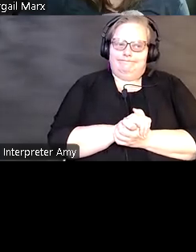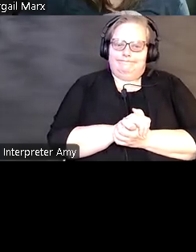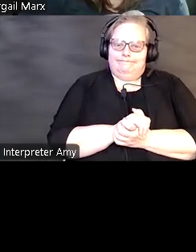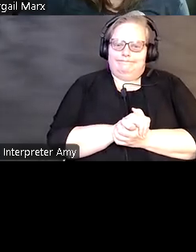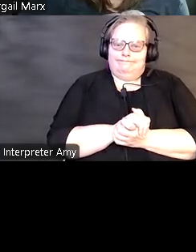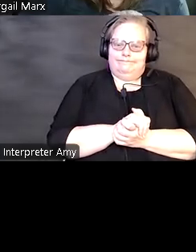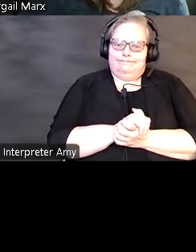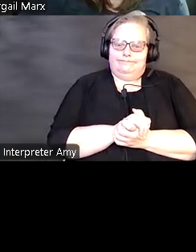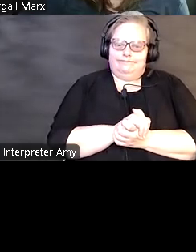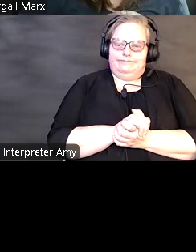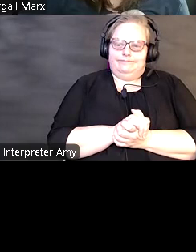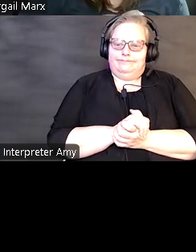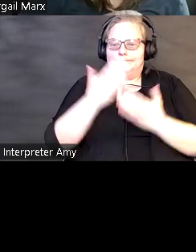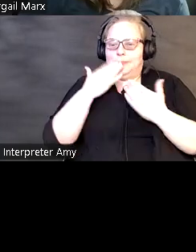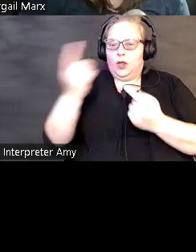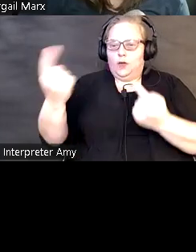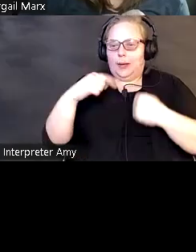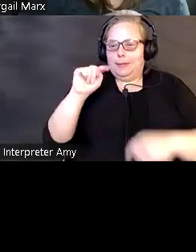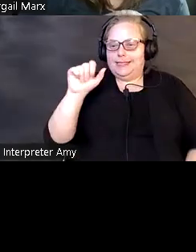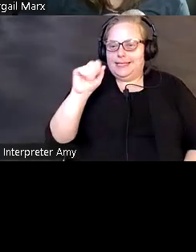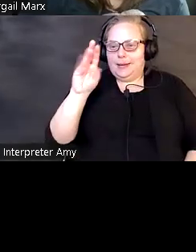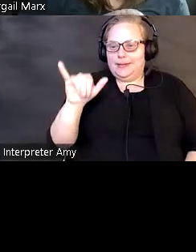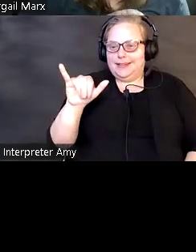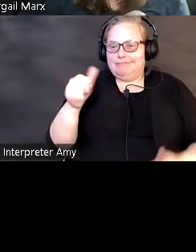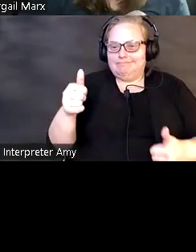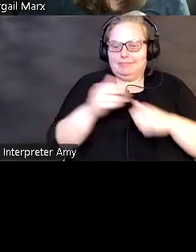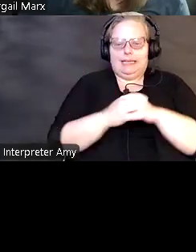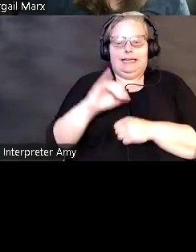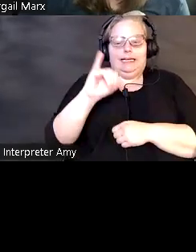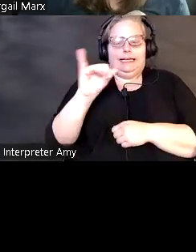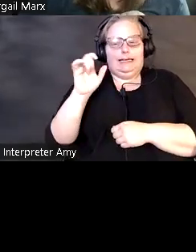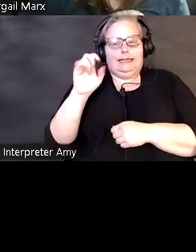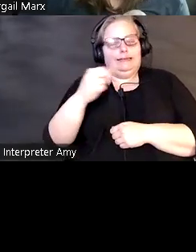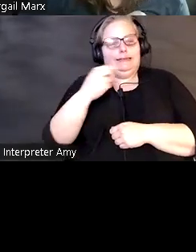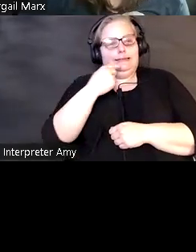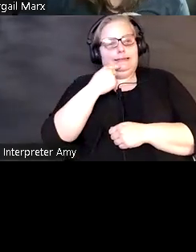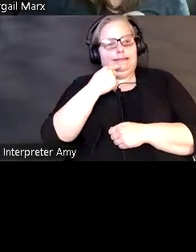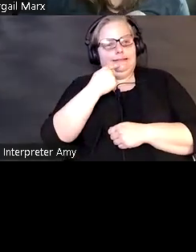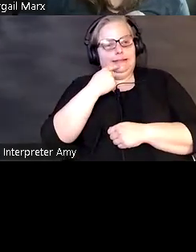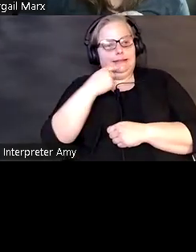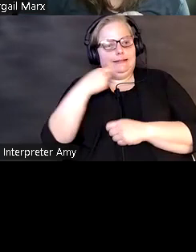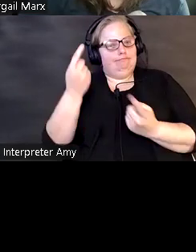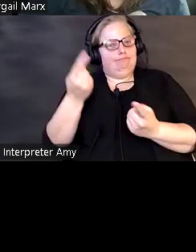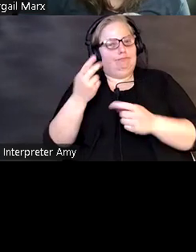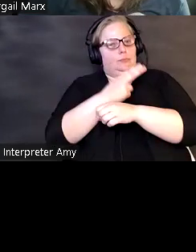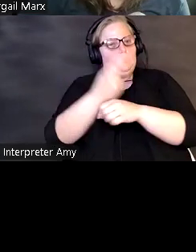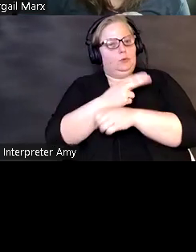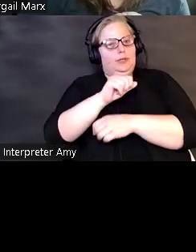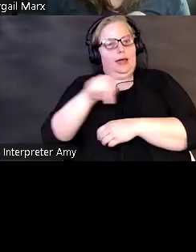Thanks for coming, Tammy. It's great to see you. Ian says have you ever utilized the app project relate from Google?